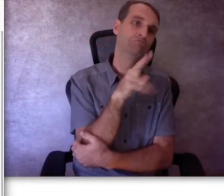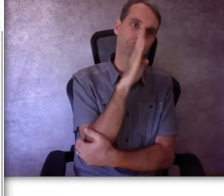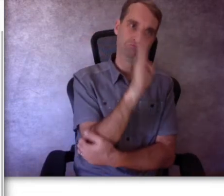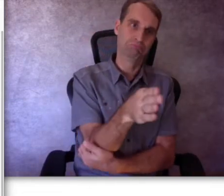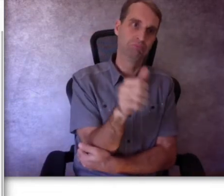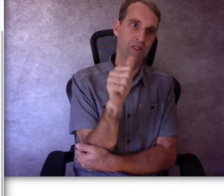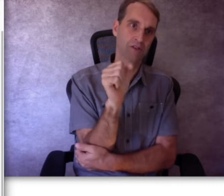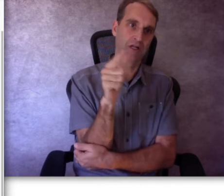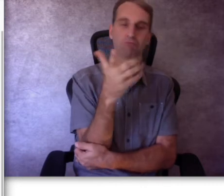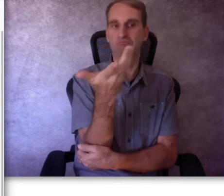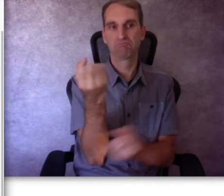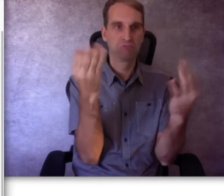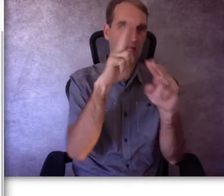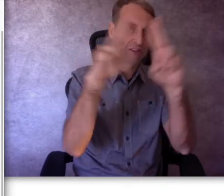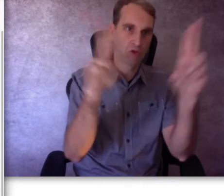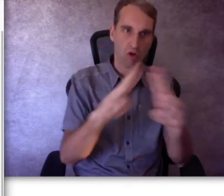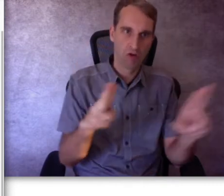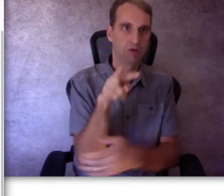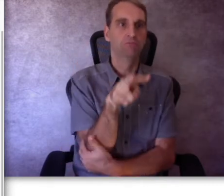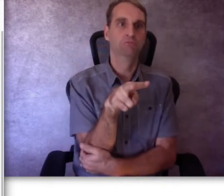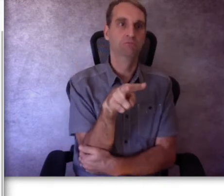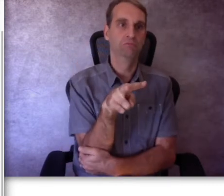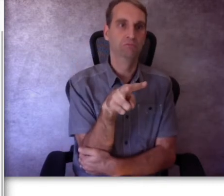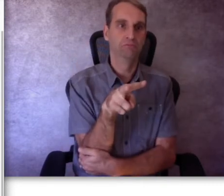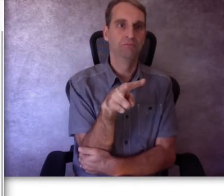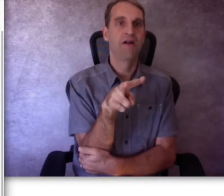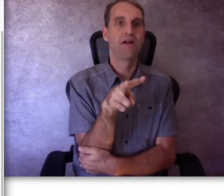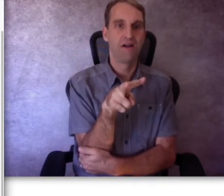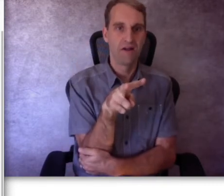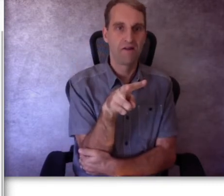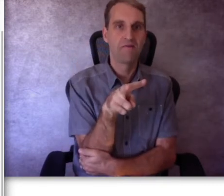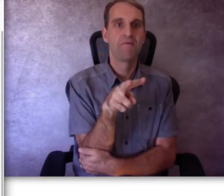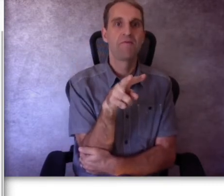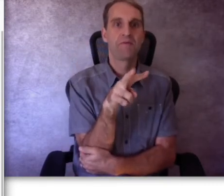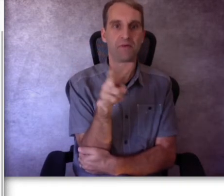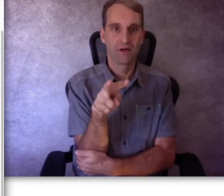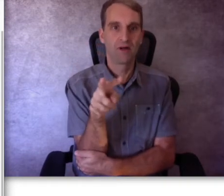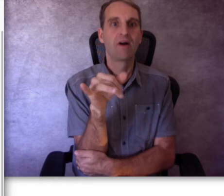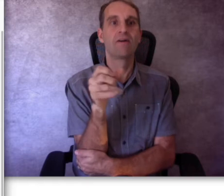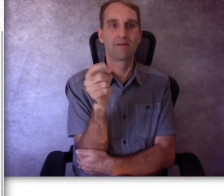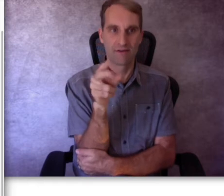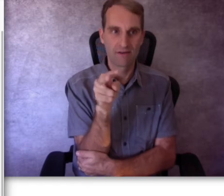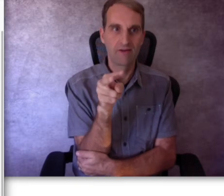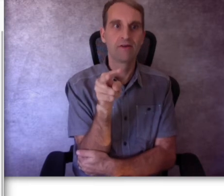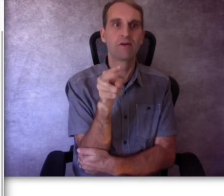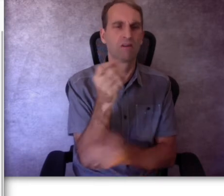to understand the content in your preferred way.